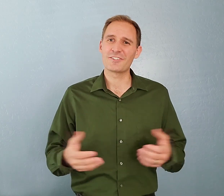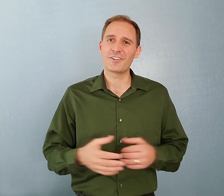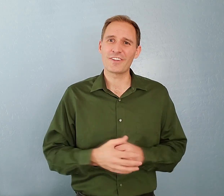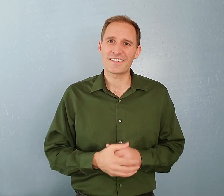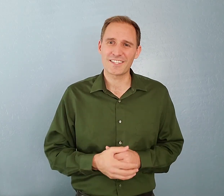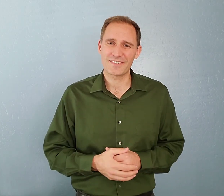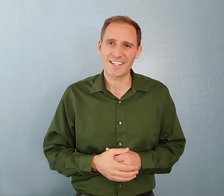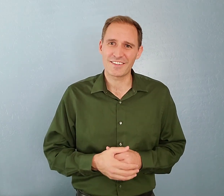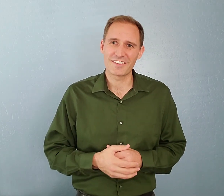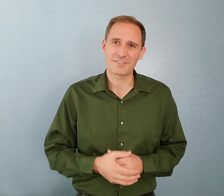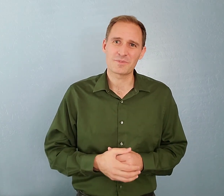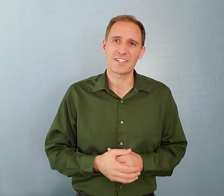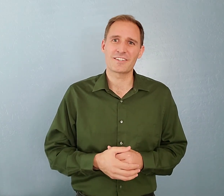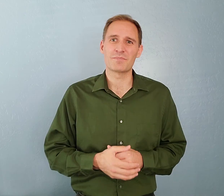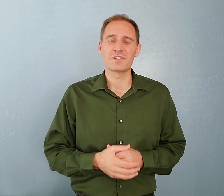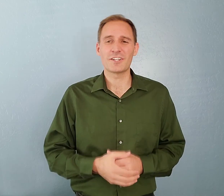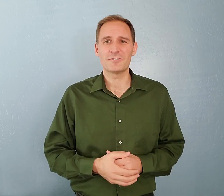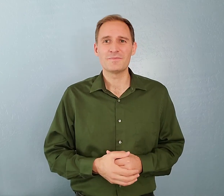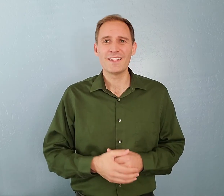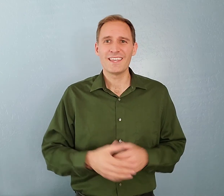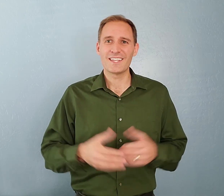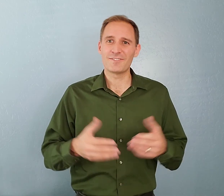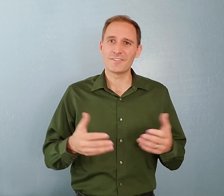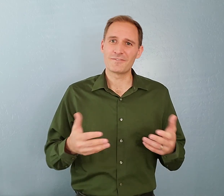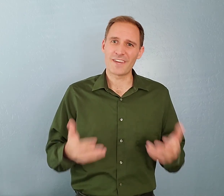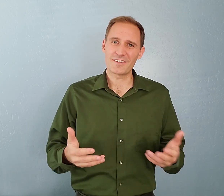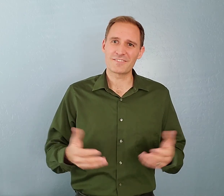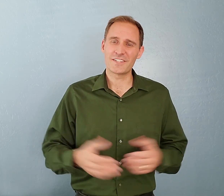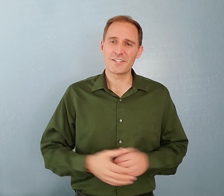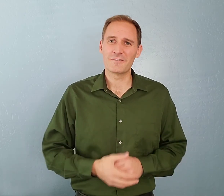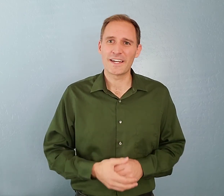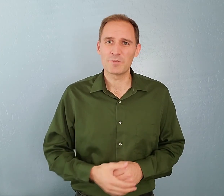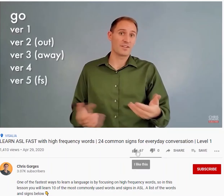all that stuff down in the description area below, if you've found this video valuable...